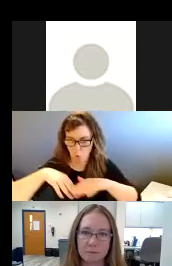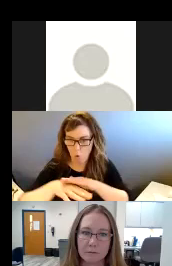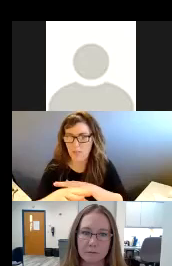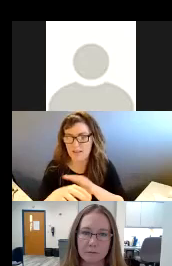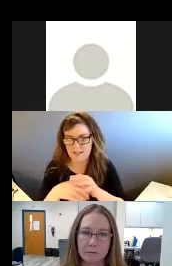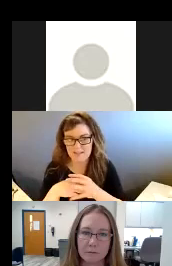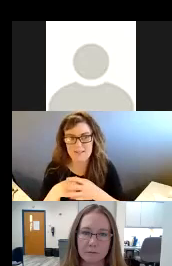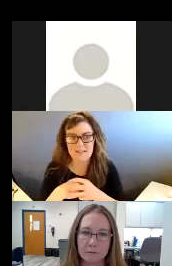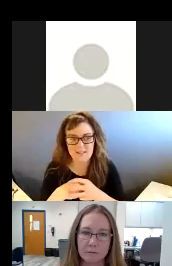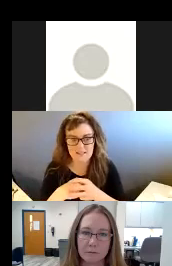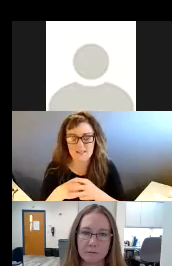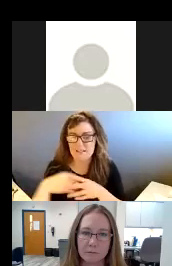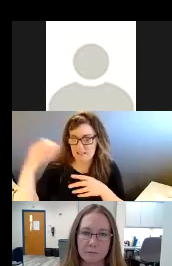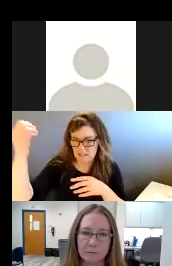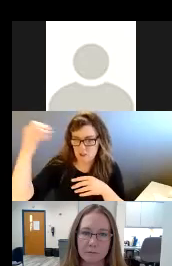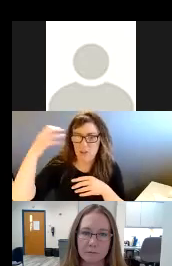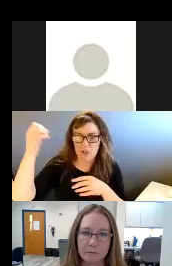THEY WANTED TO MAKE SURE THE SHOWER WAS ACCESSIBLE